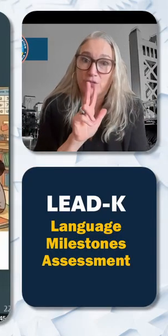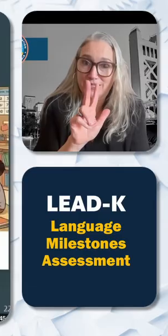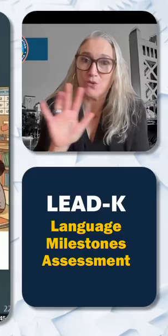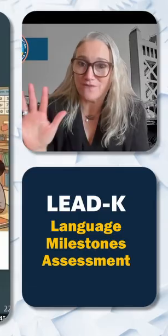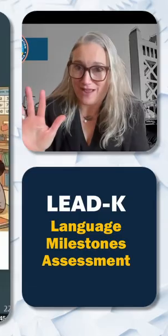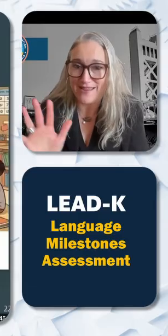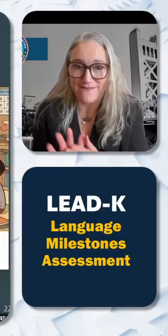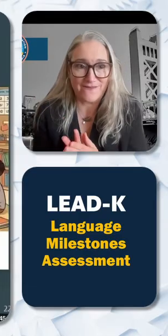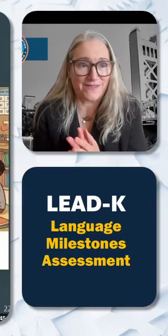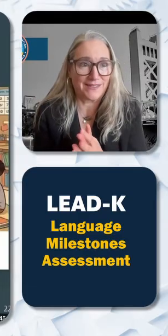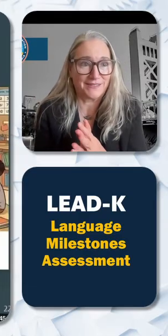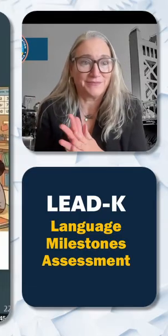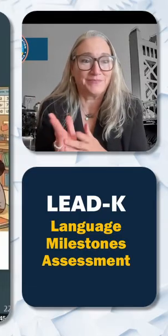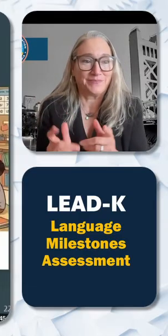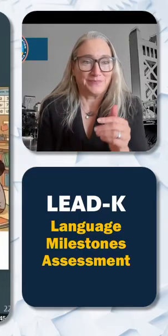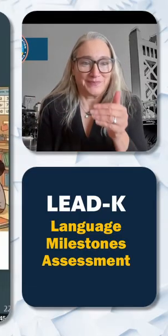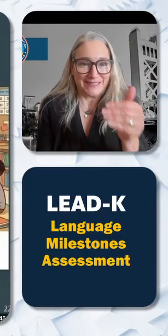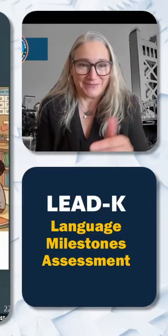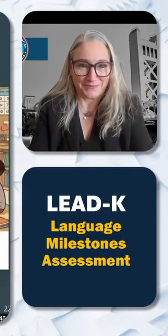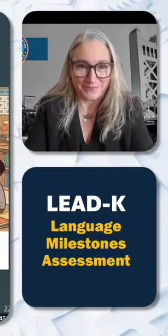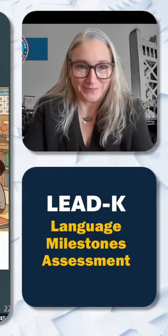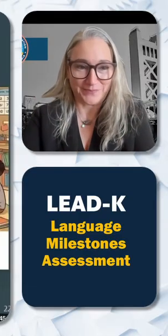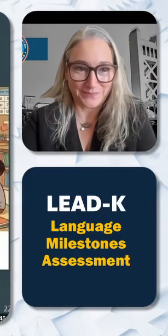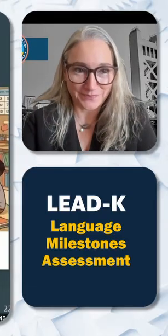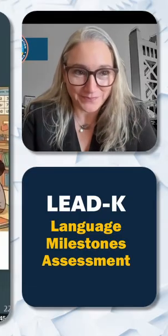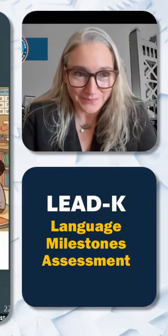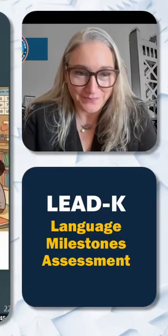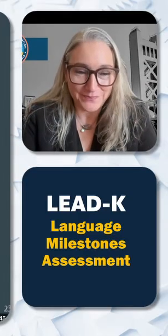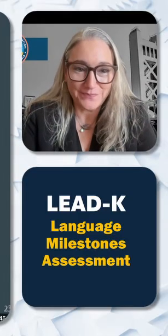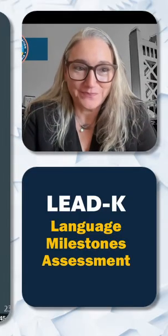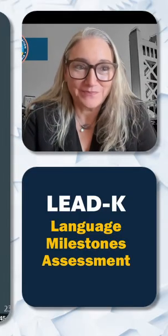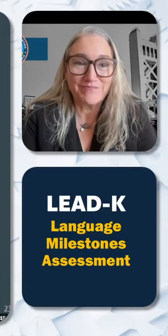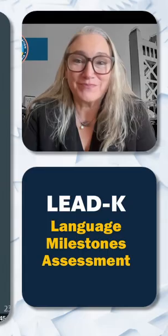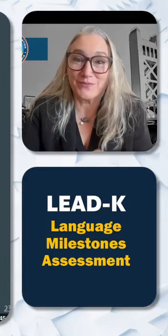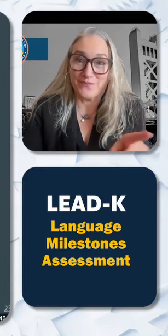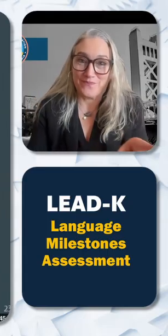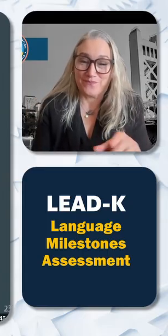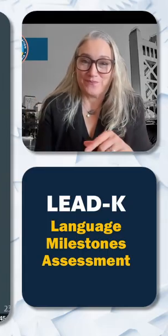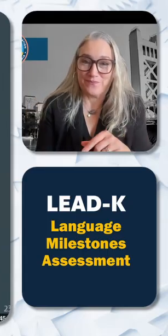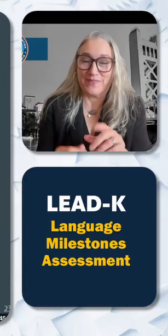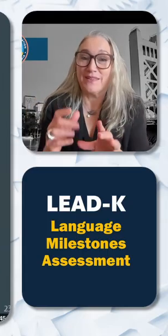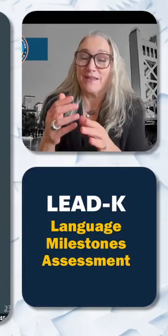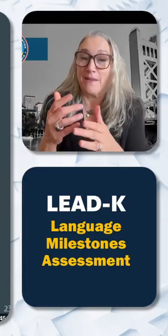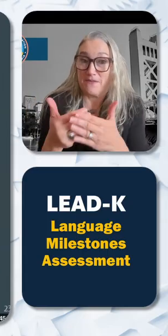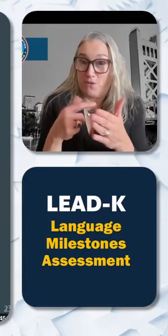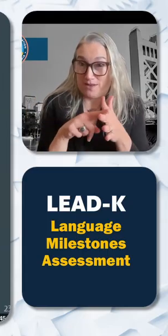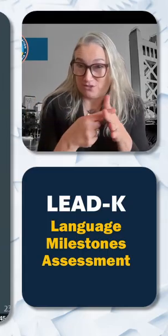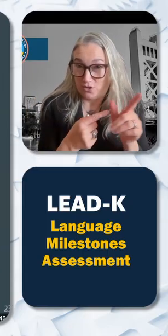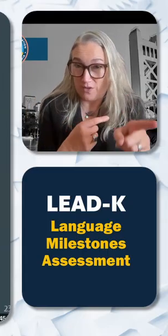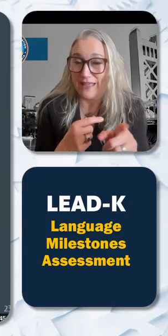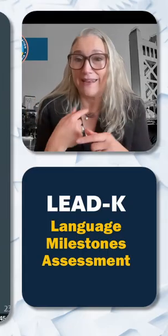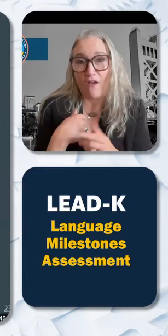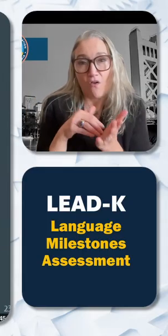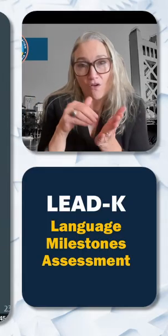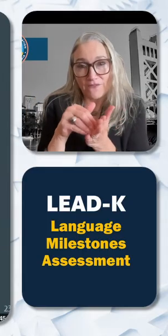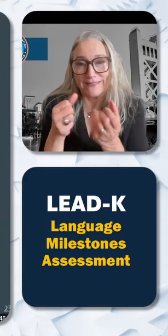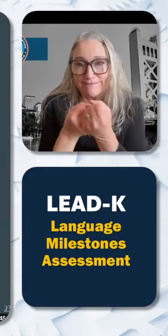It's a really important aspect of language development from 3 to 5. Next slide, please.